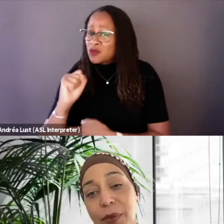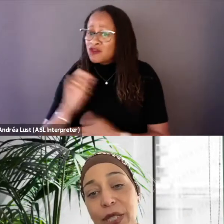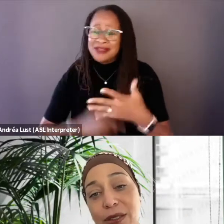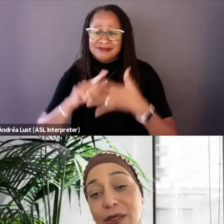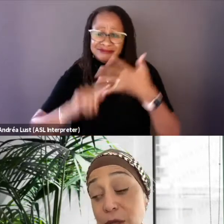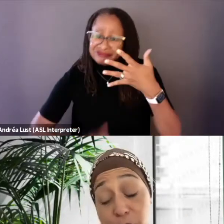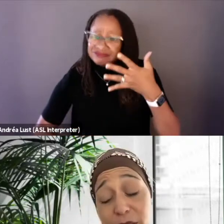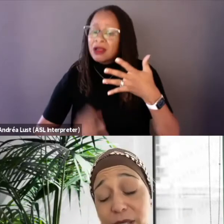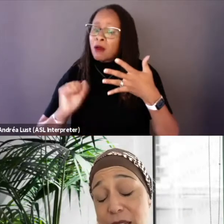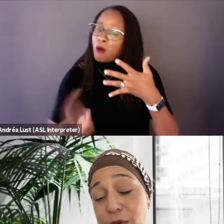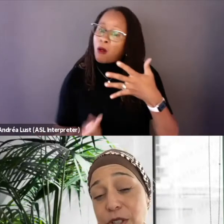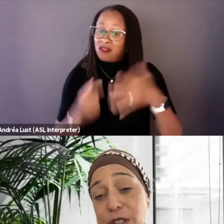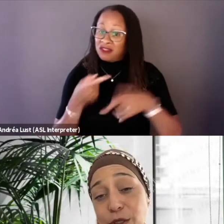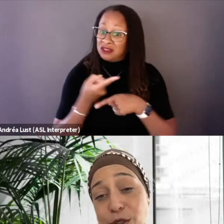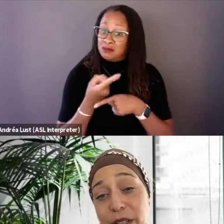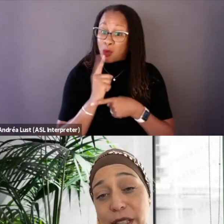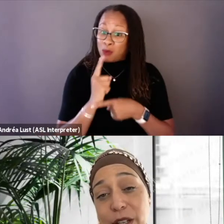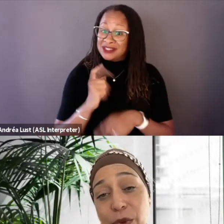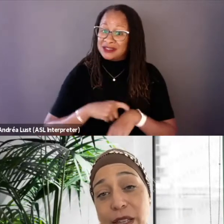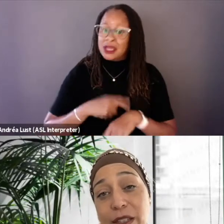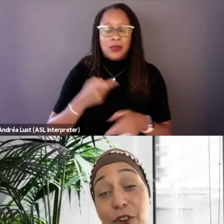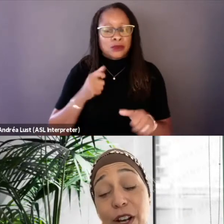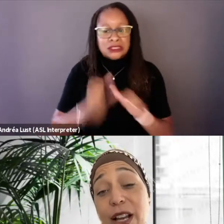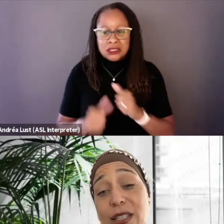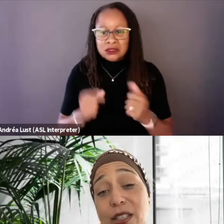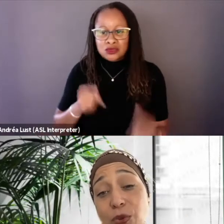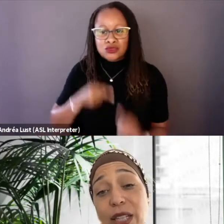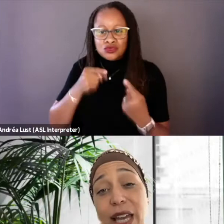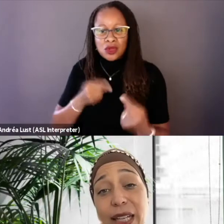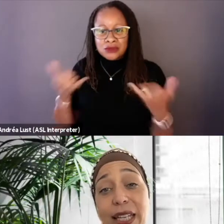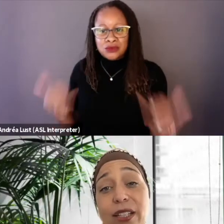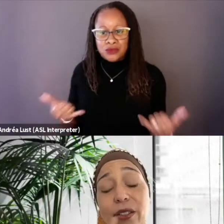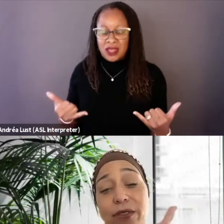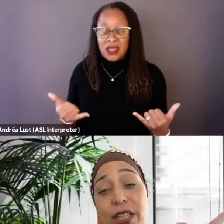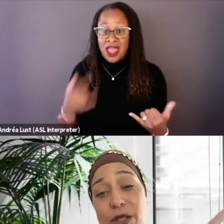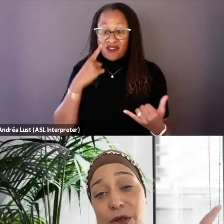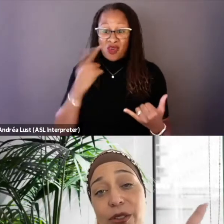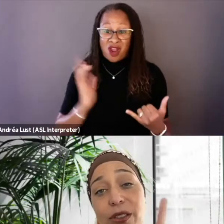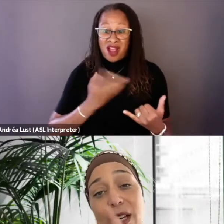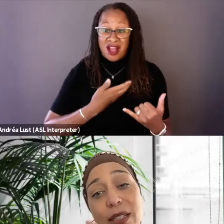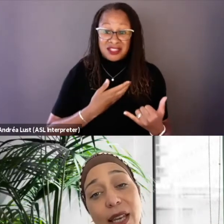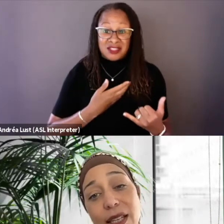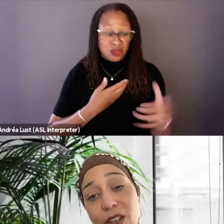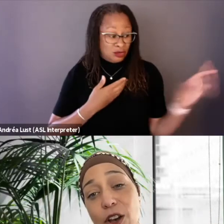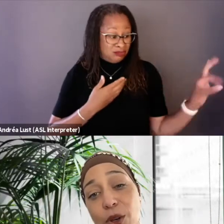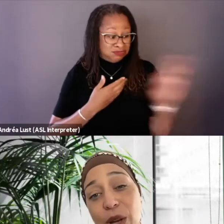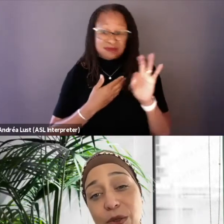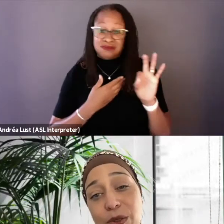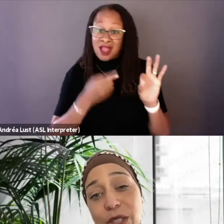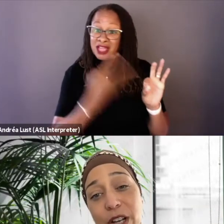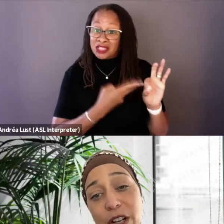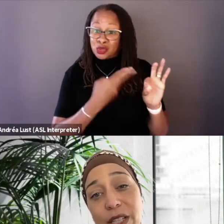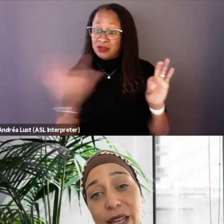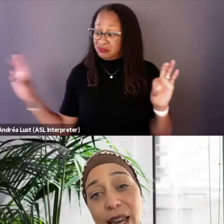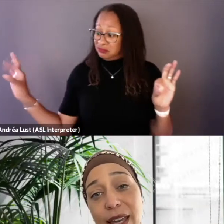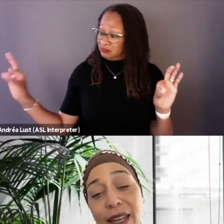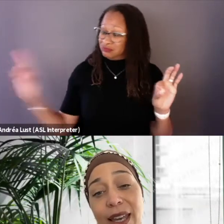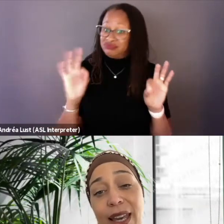I mean, to present day, we're still struggling. And for us to thread that needle of the historical context all the way through to current day,